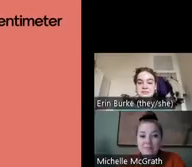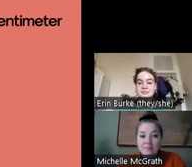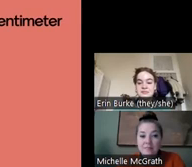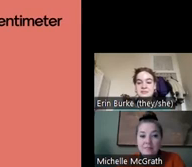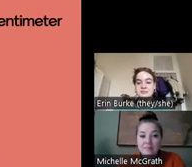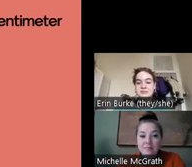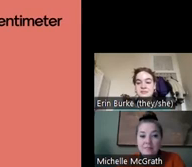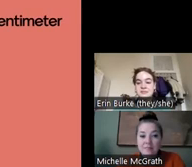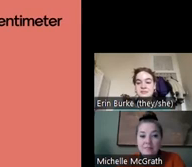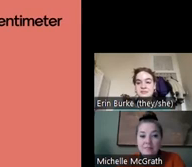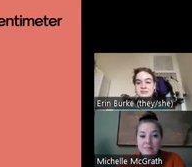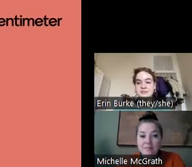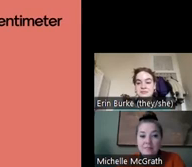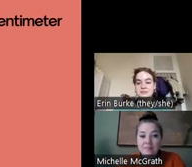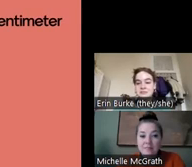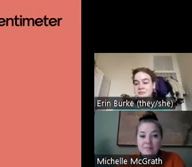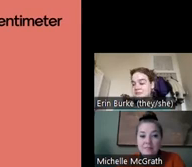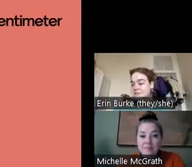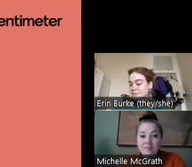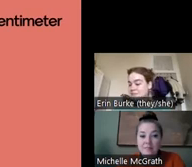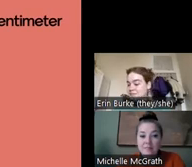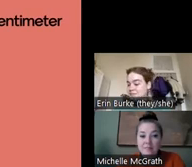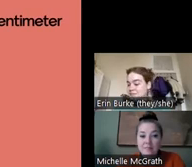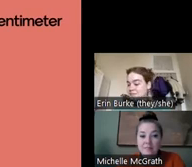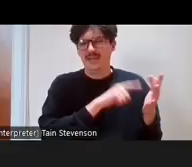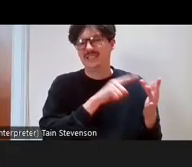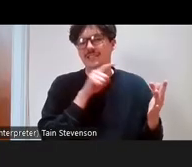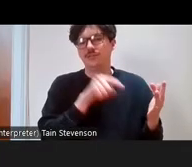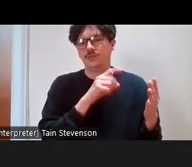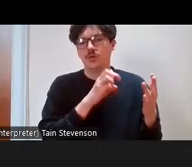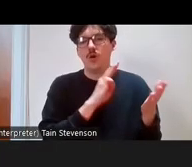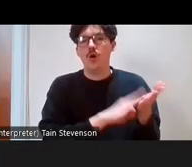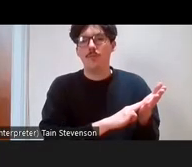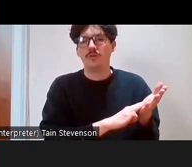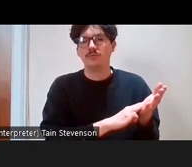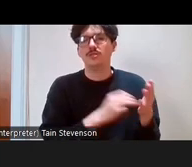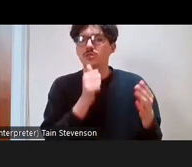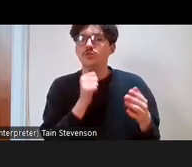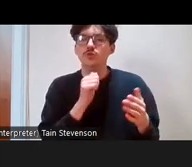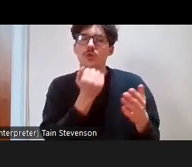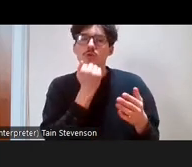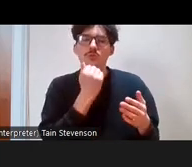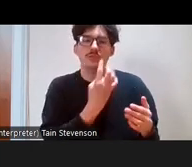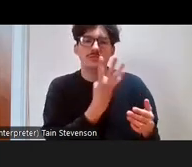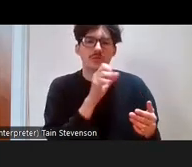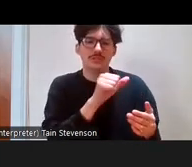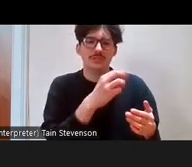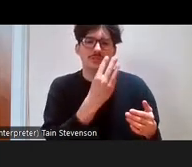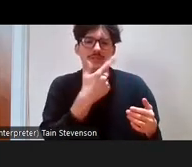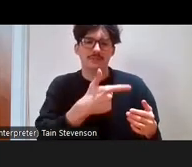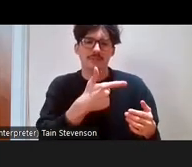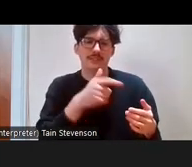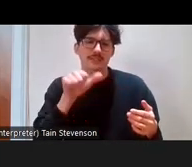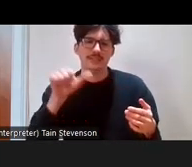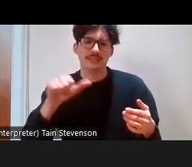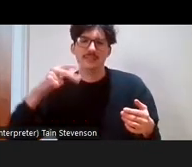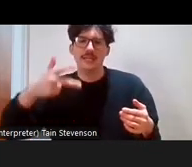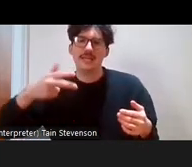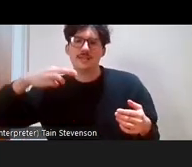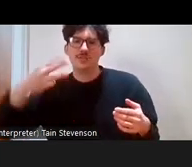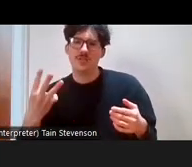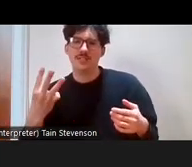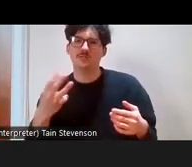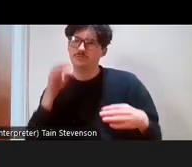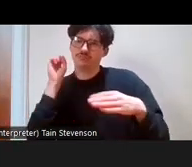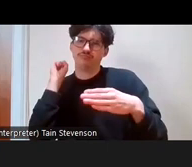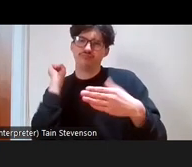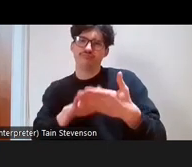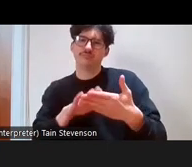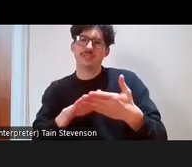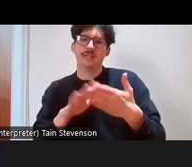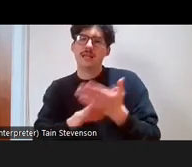to www.menti.com and use the code 4637 6683 you should be able to interact.